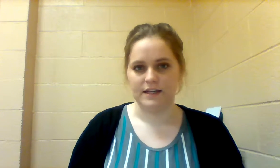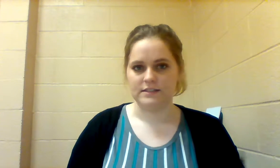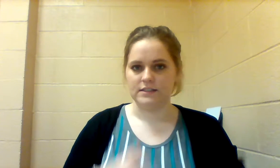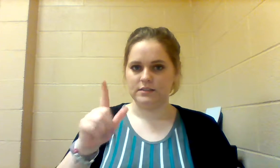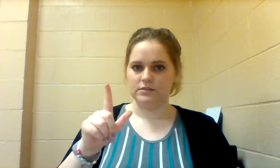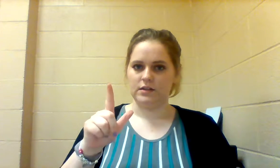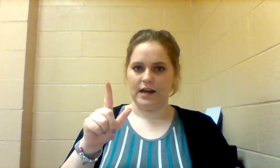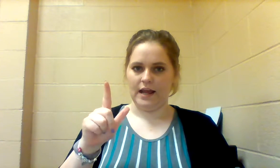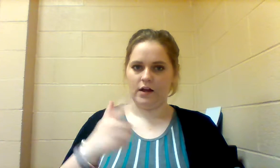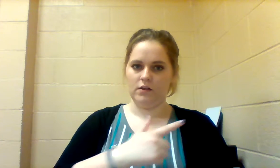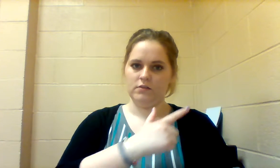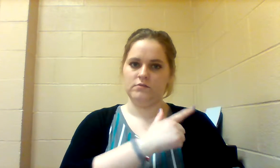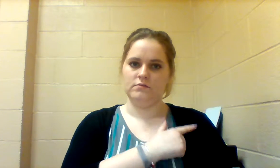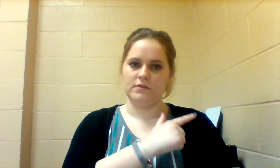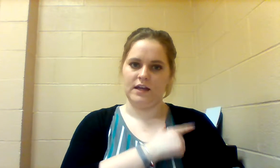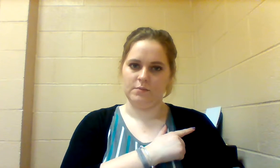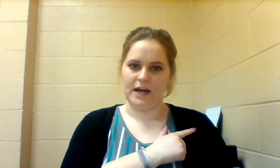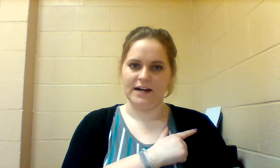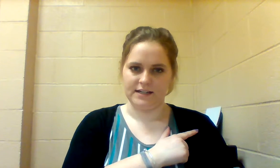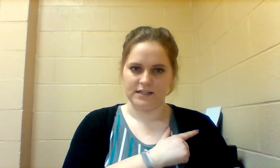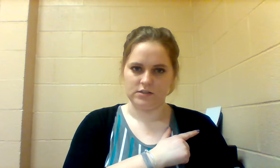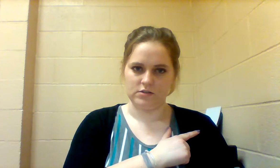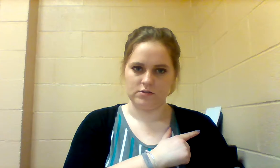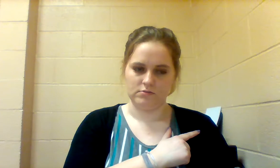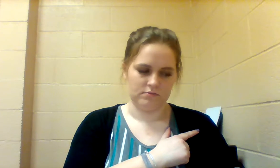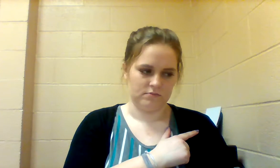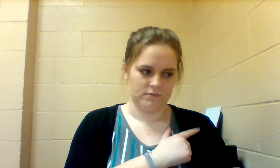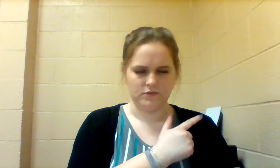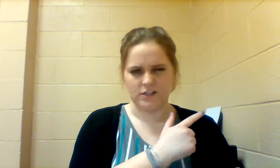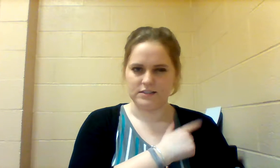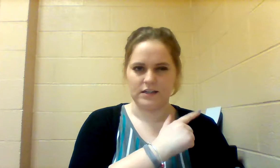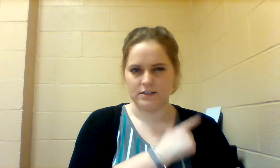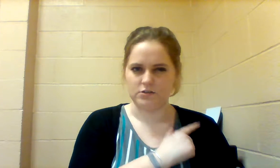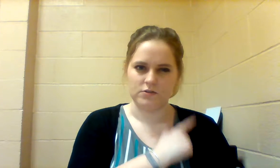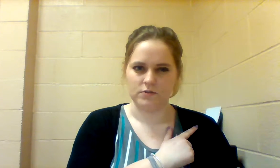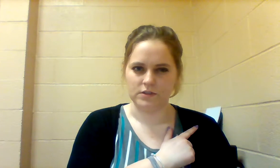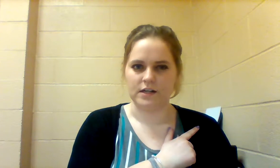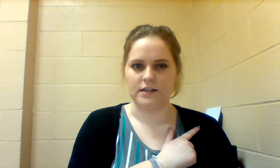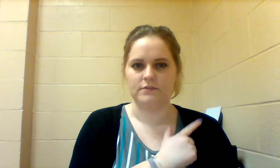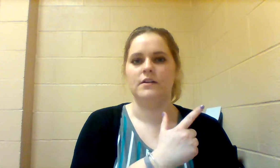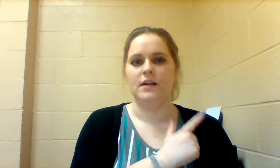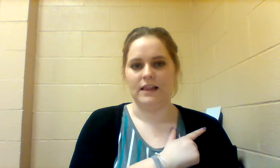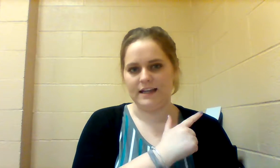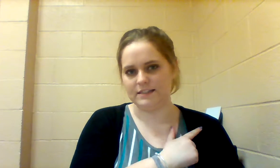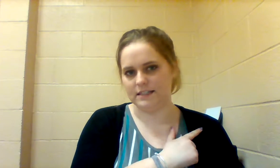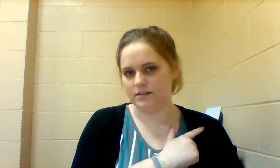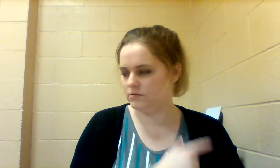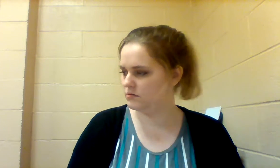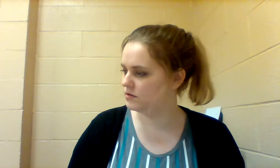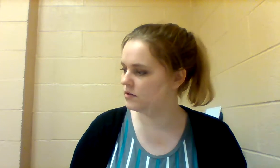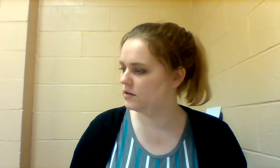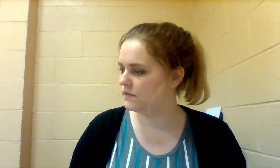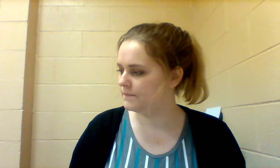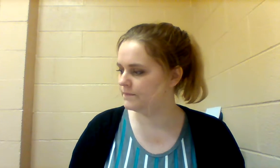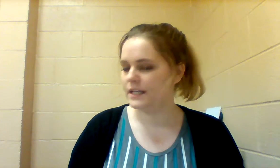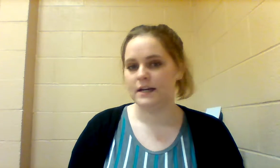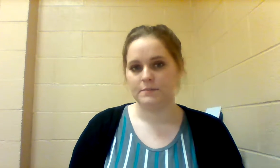LAZY an L and you pat it against your chest against your shoulder kind of LAZY